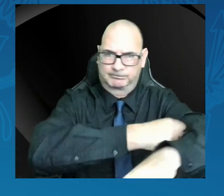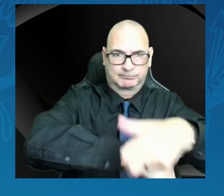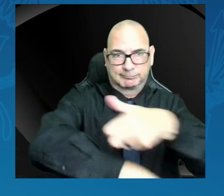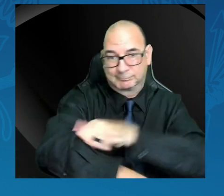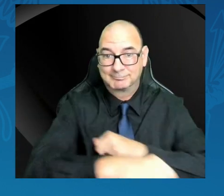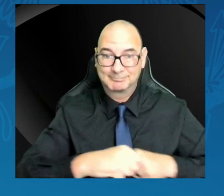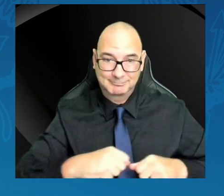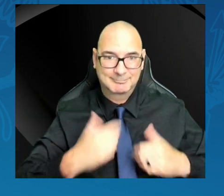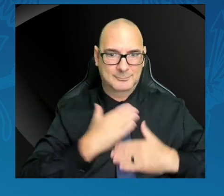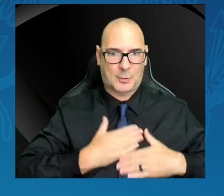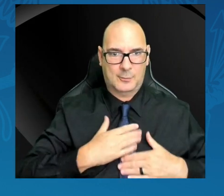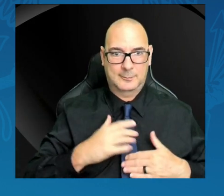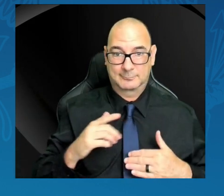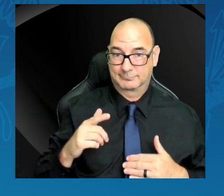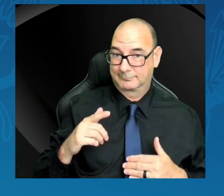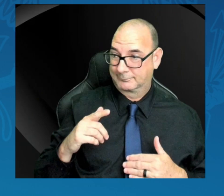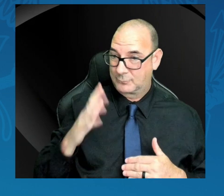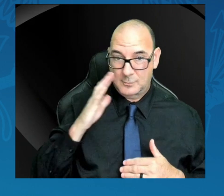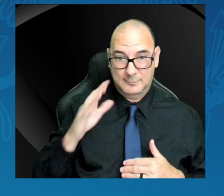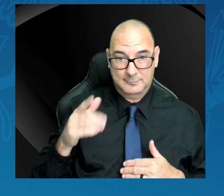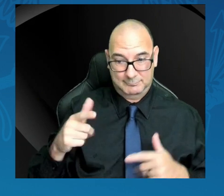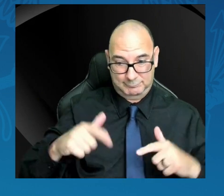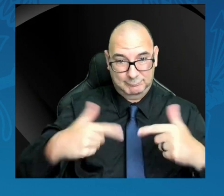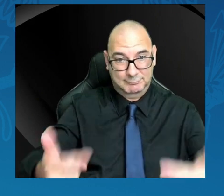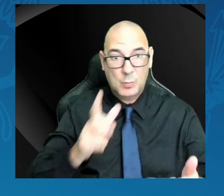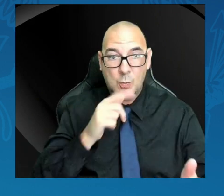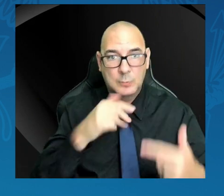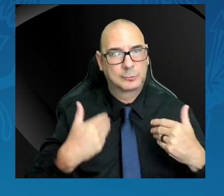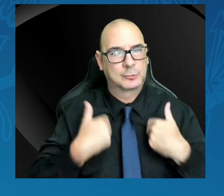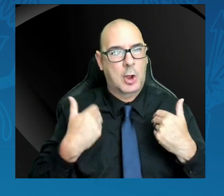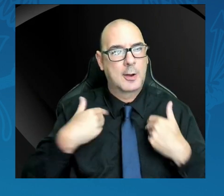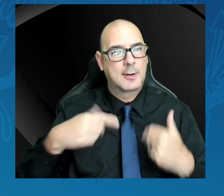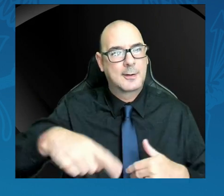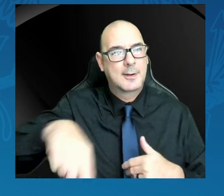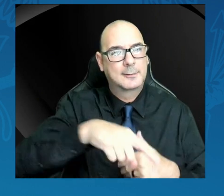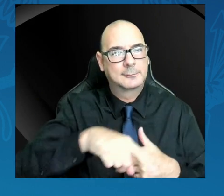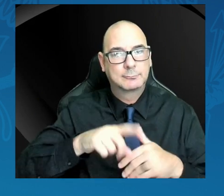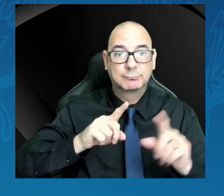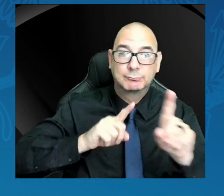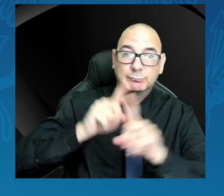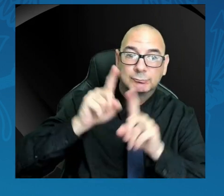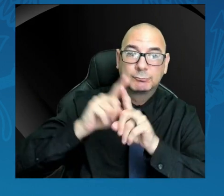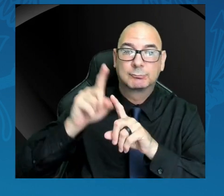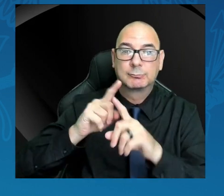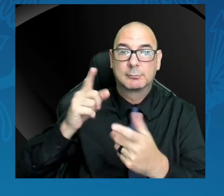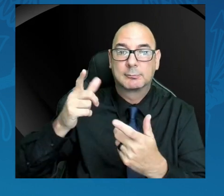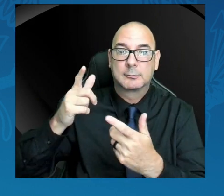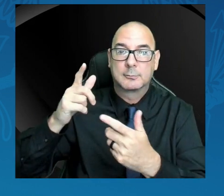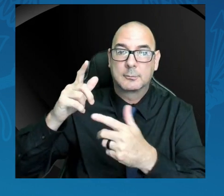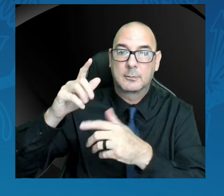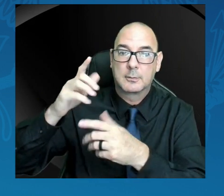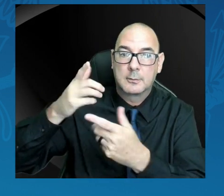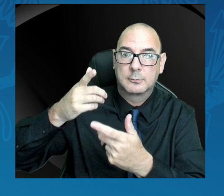Marissa , an eighth grade student who is passionate about the environment. I'll let her tell you all about the work